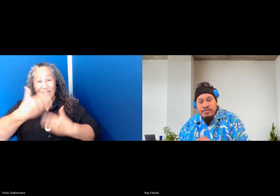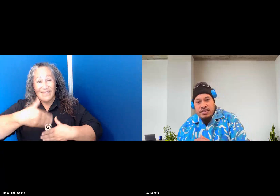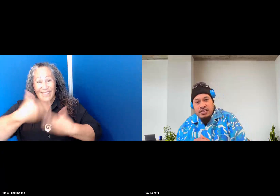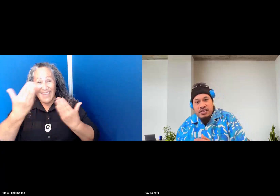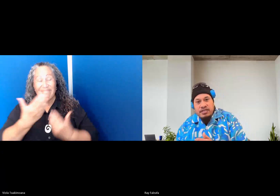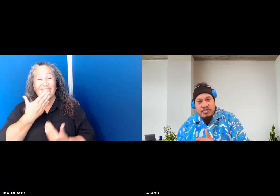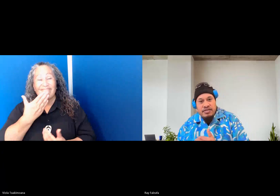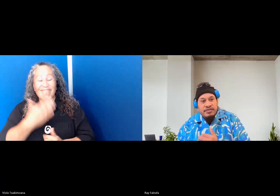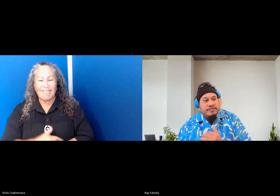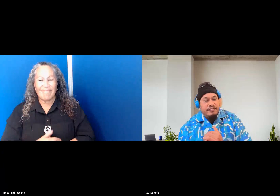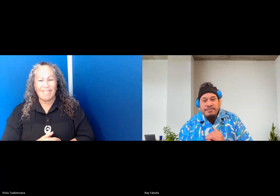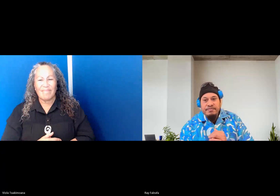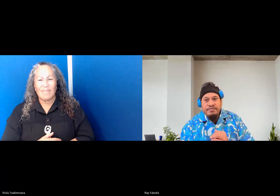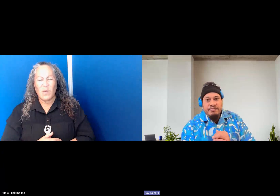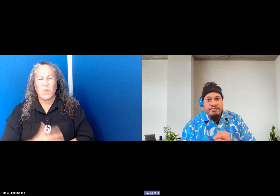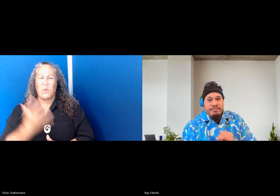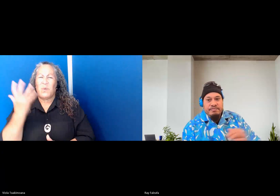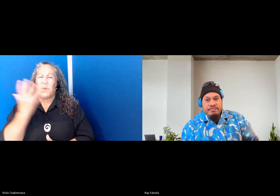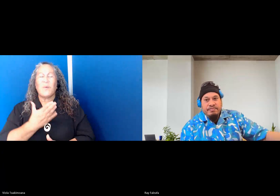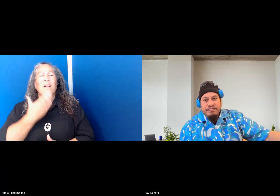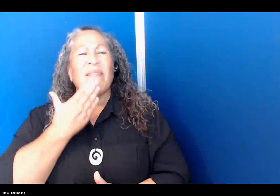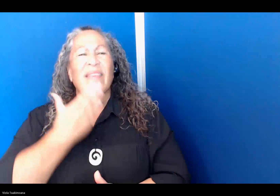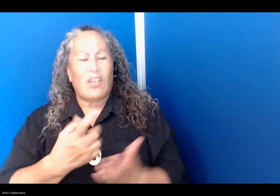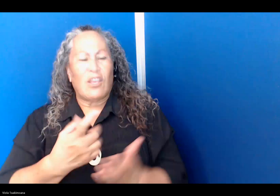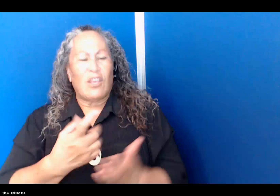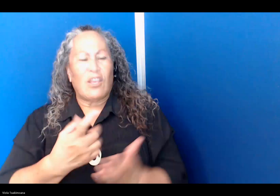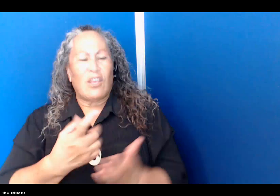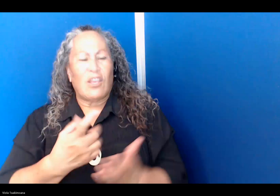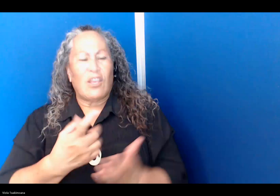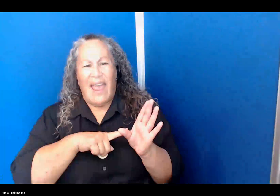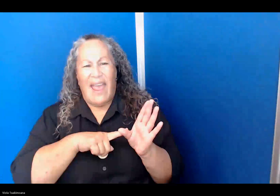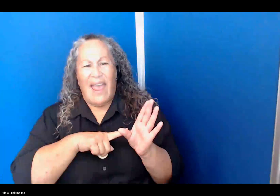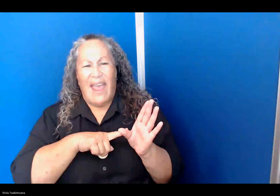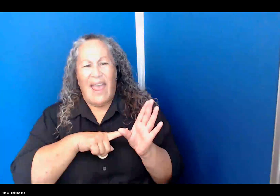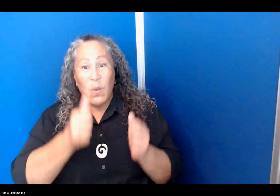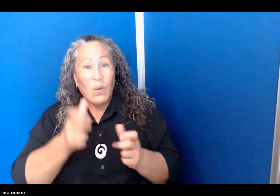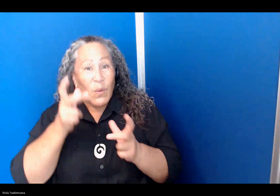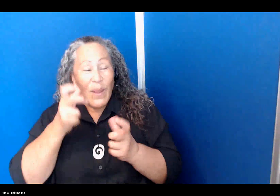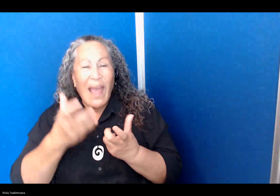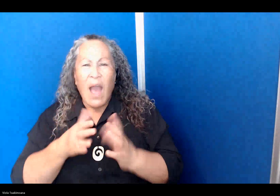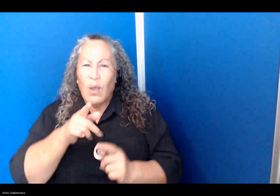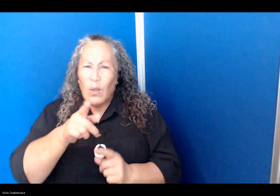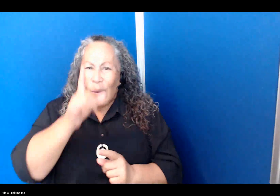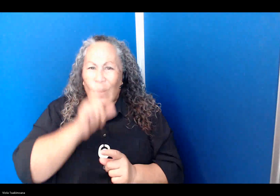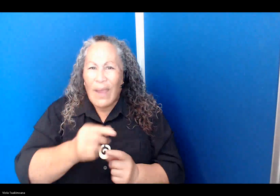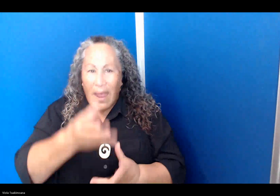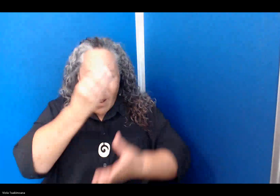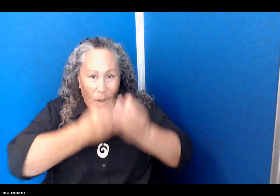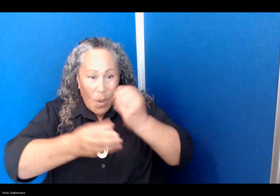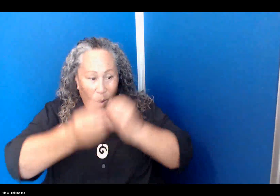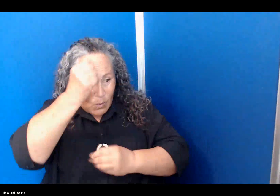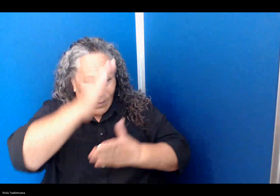Awesome. Thanks, Ray. And good to hear on how you can draw on those experiences to bring, you know,